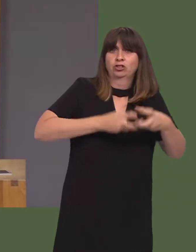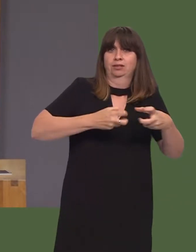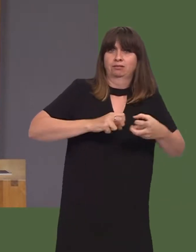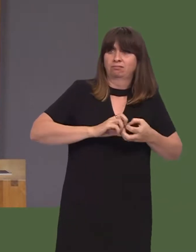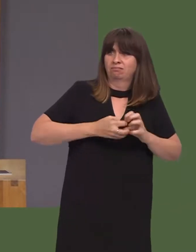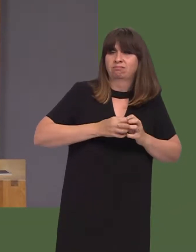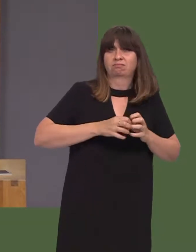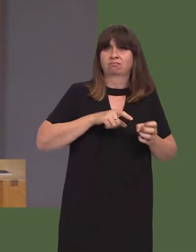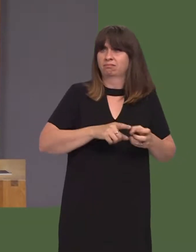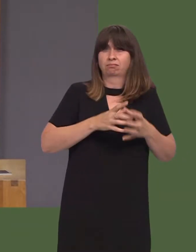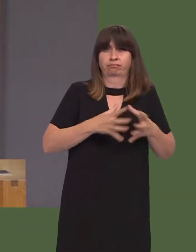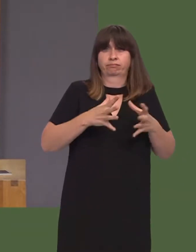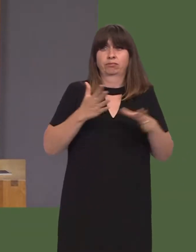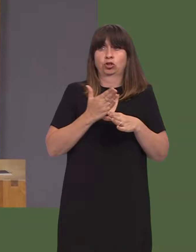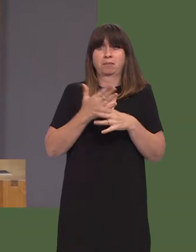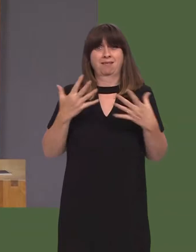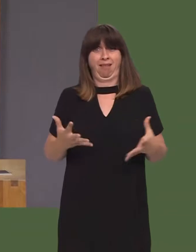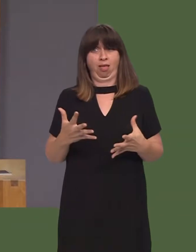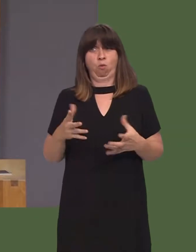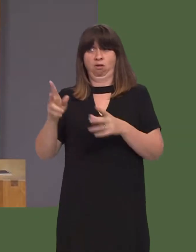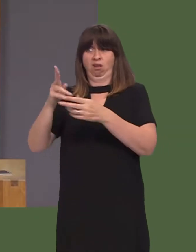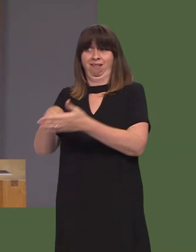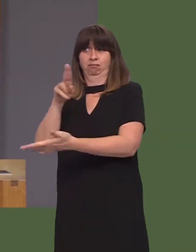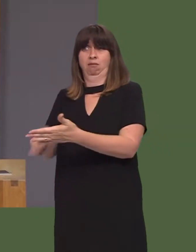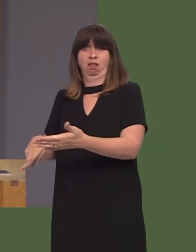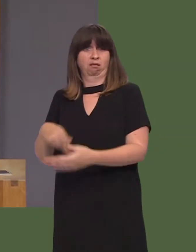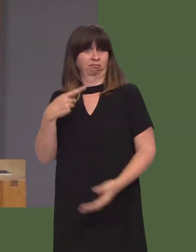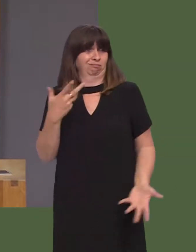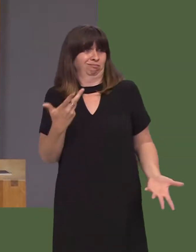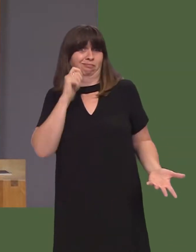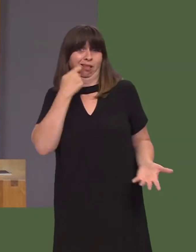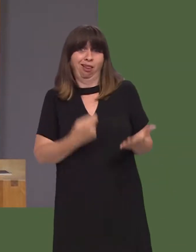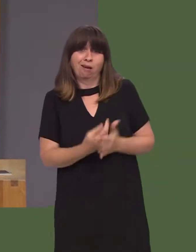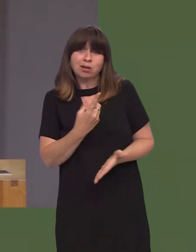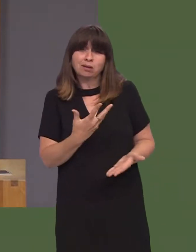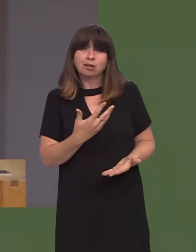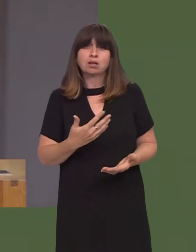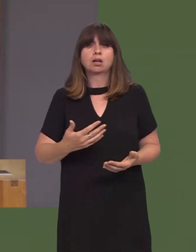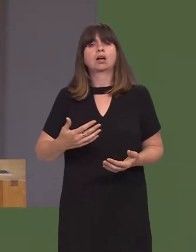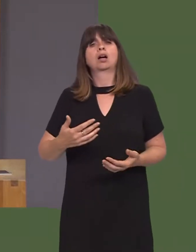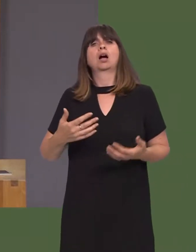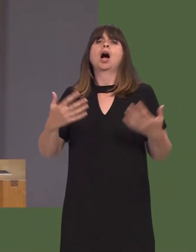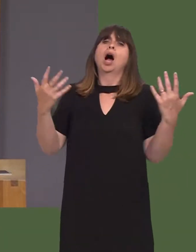to come. Those jobs are now more speculative than before, but instead of a Government guarantee,